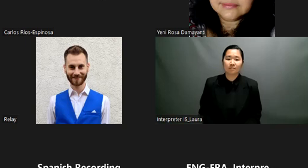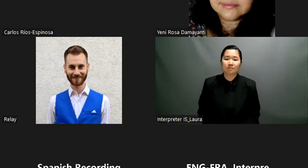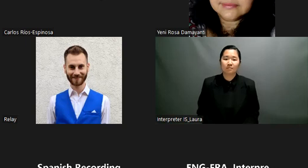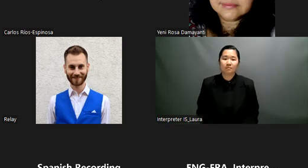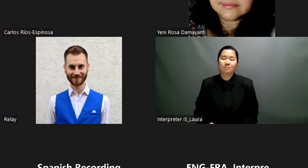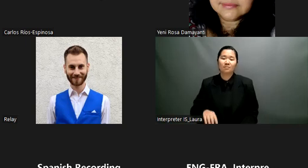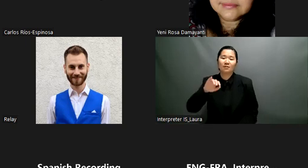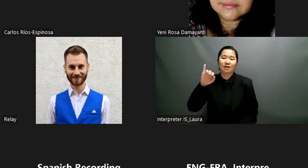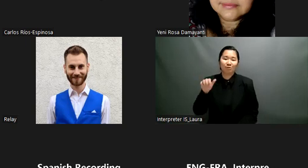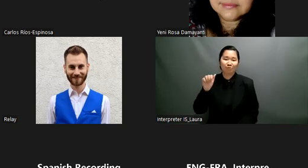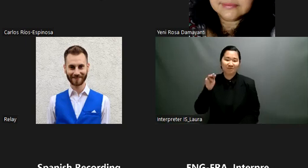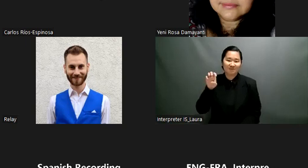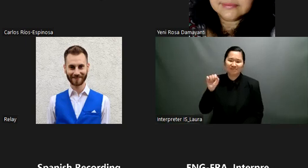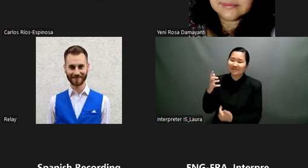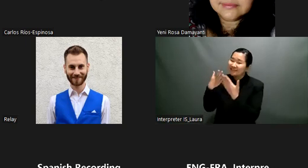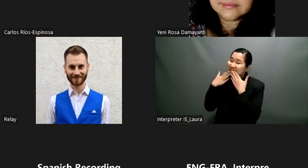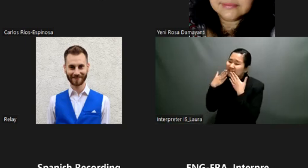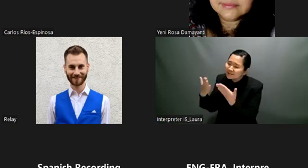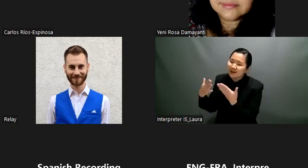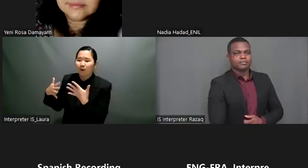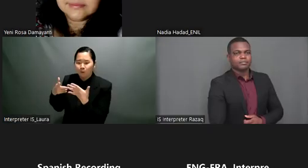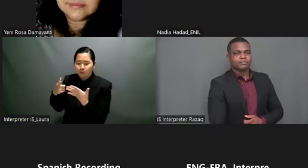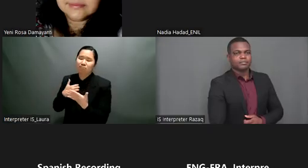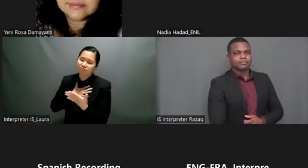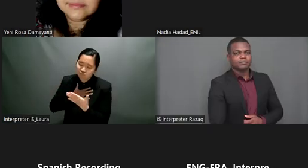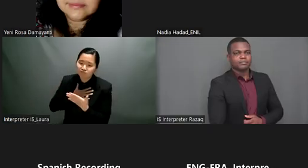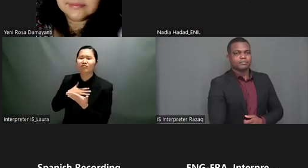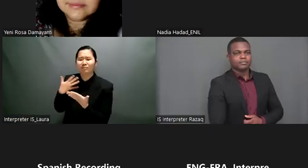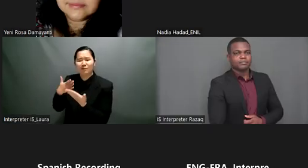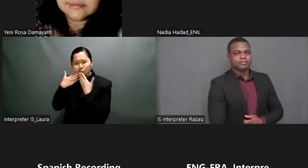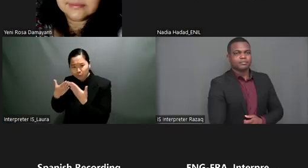between the global north and the global south when it comes from realizing the potential of